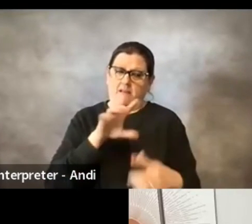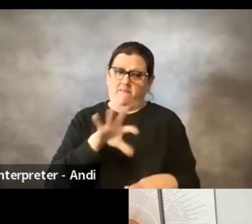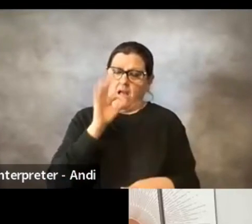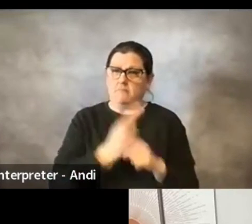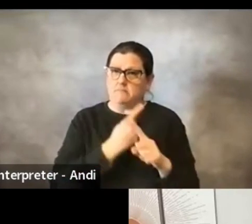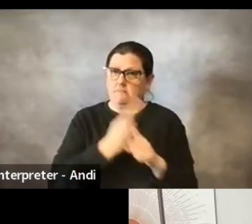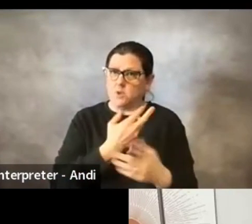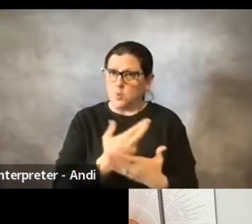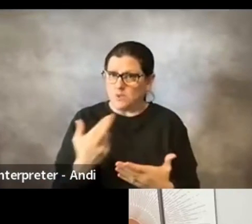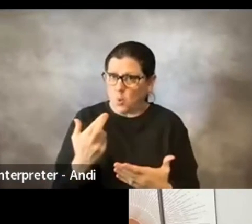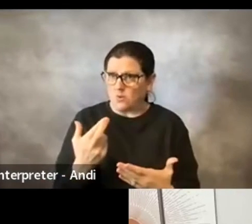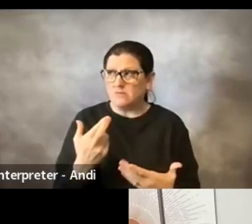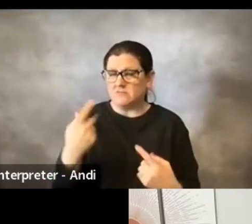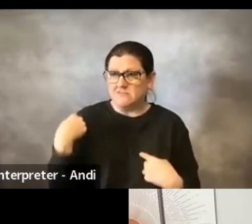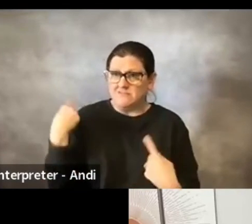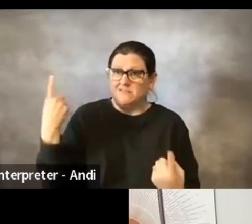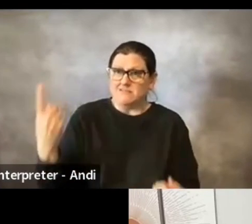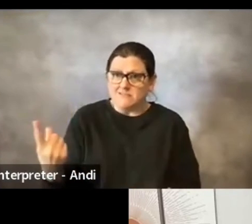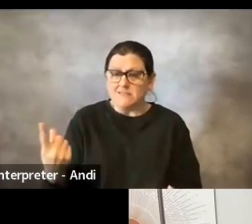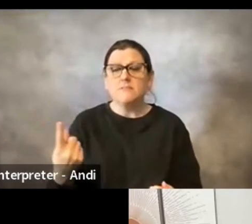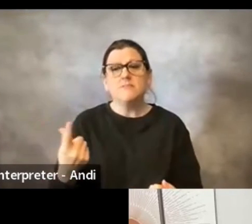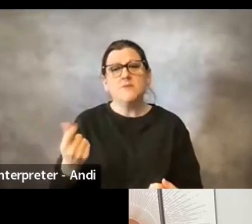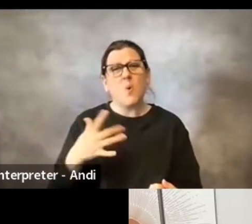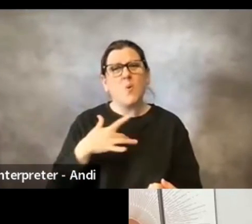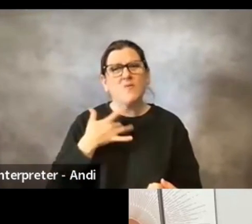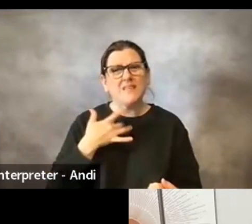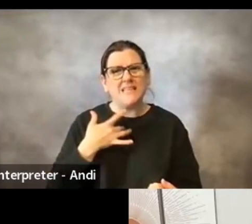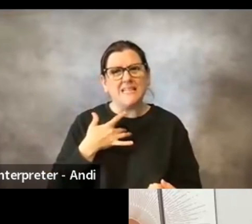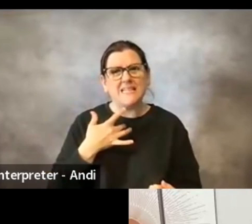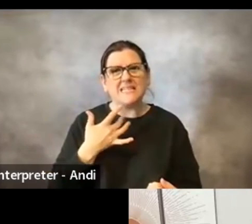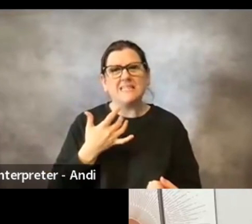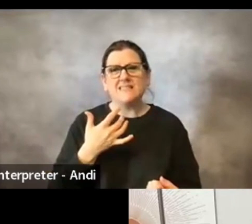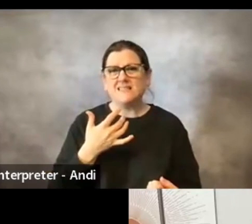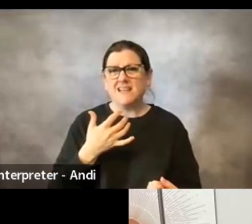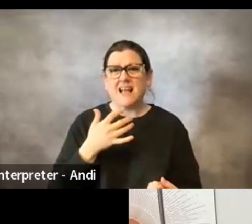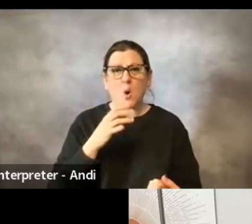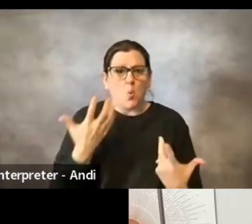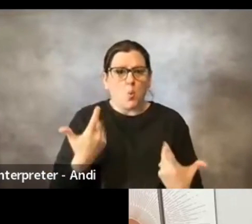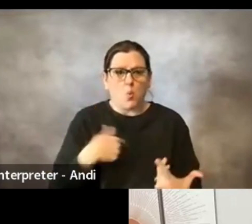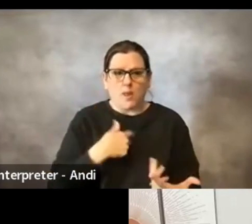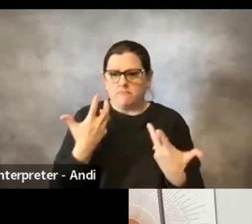you know, up until now. And so I feel like the same things are true that we already know, it's important to be able to